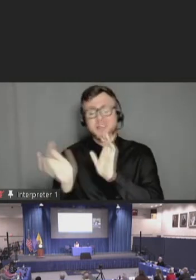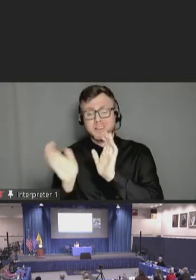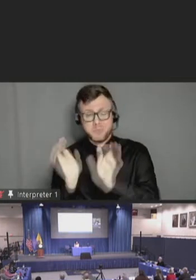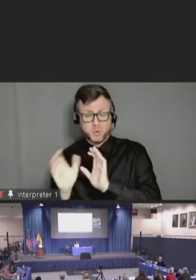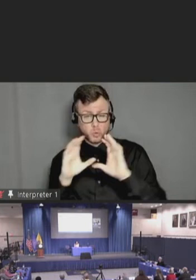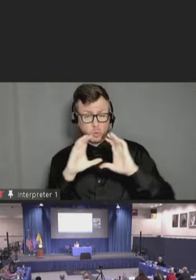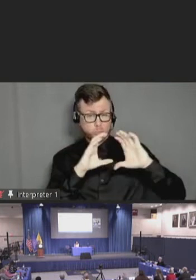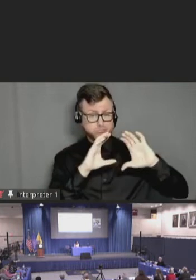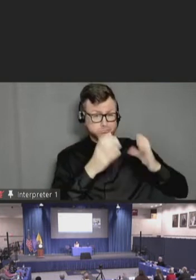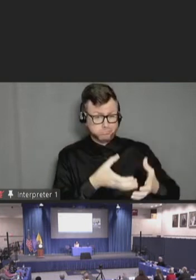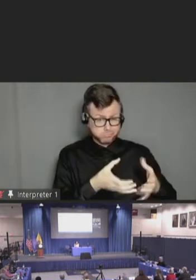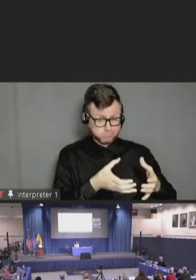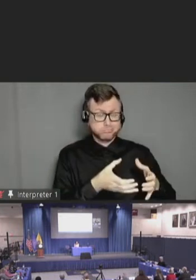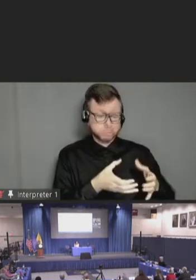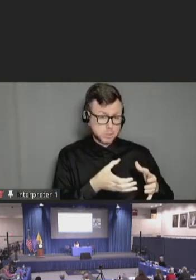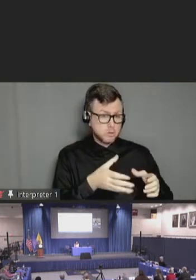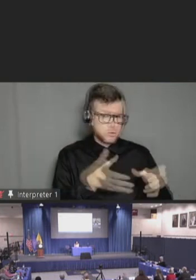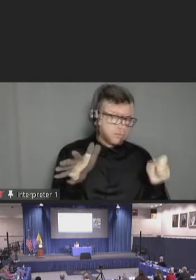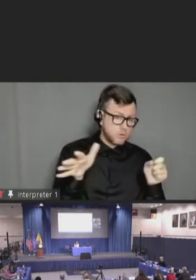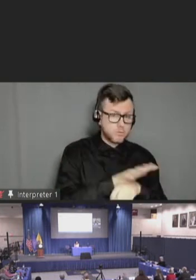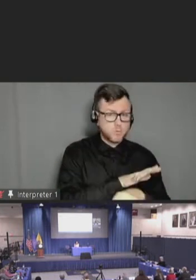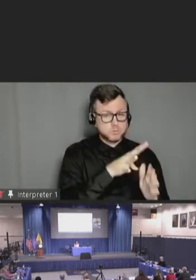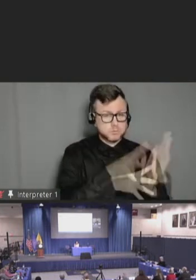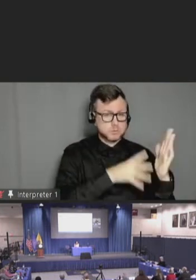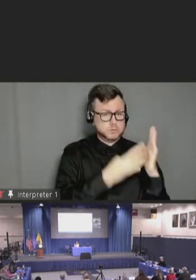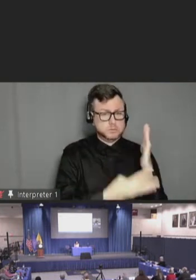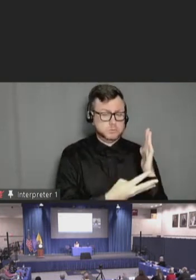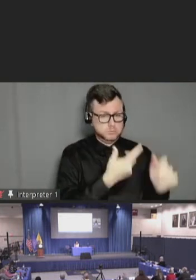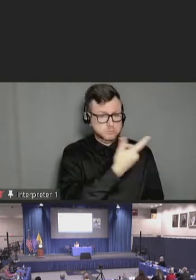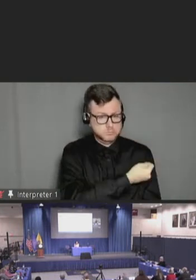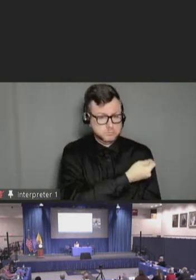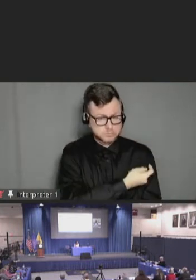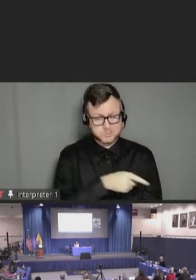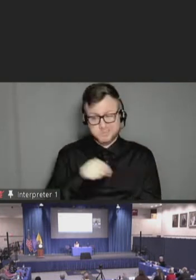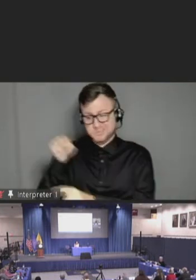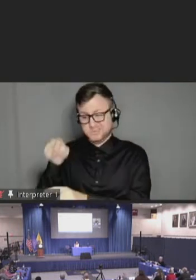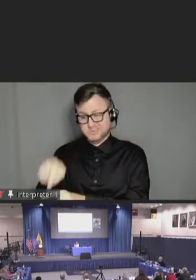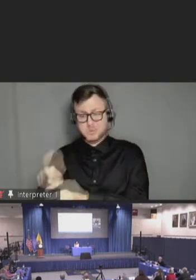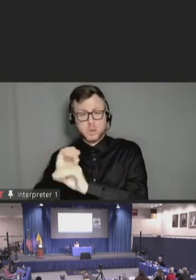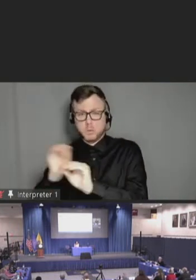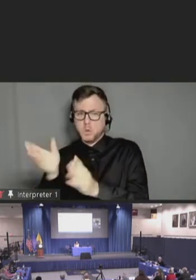received the entire schedule versus a group who received no vaccines, really was not a